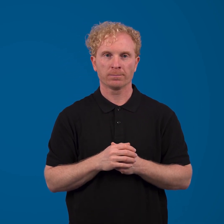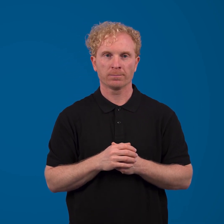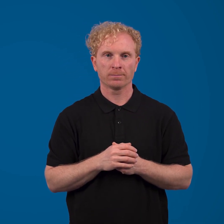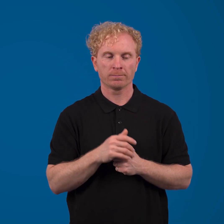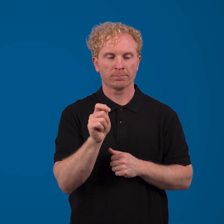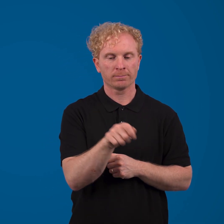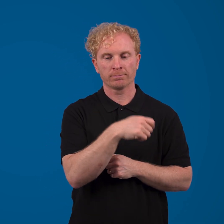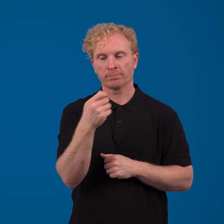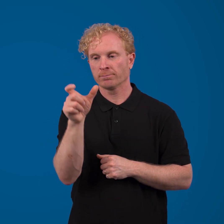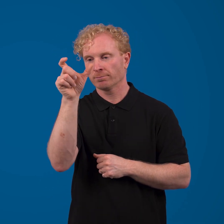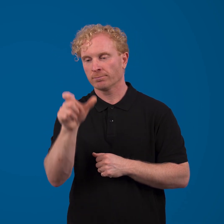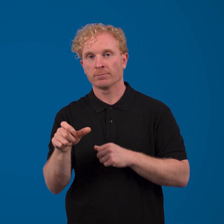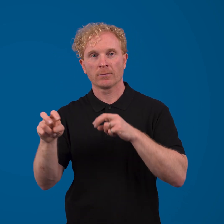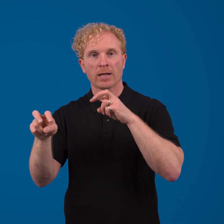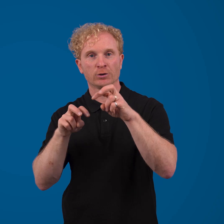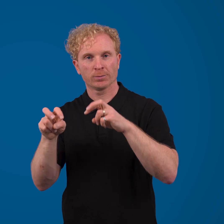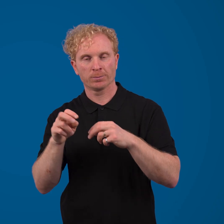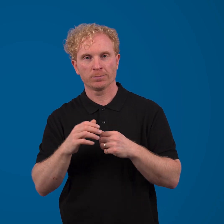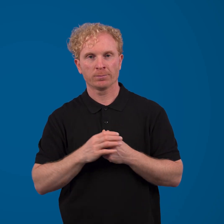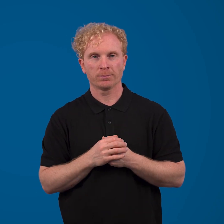Action: